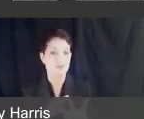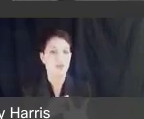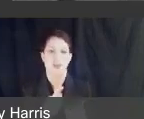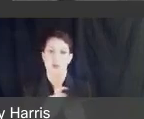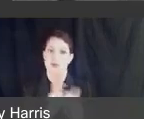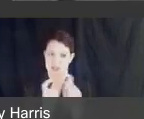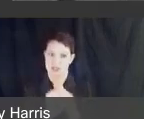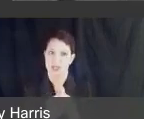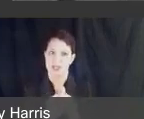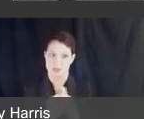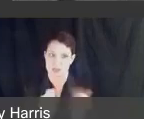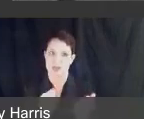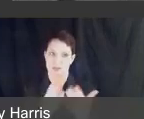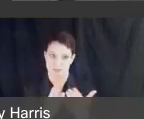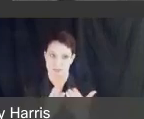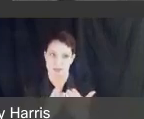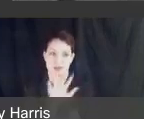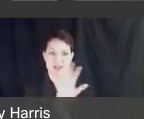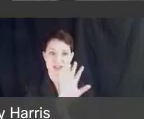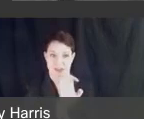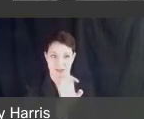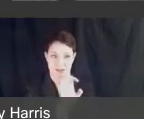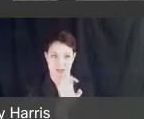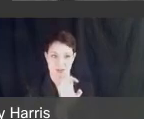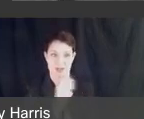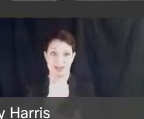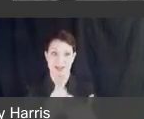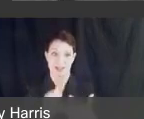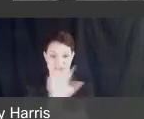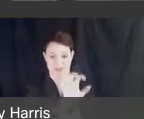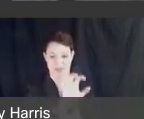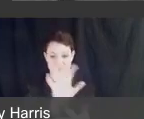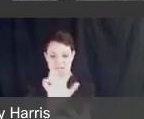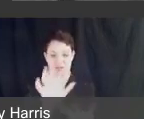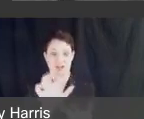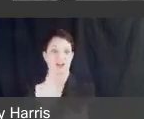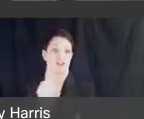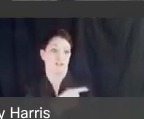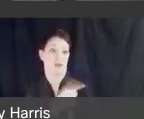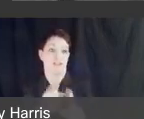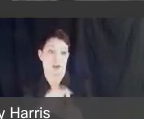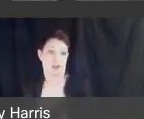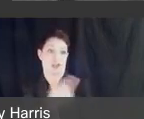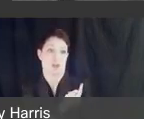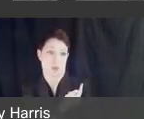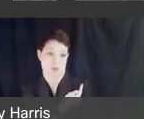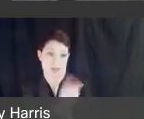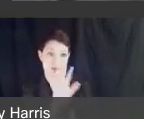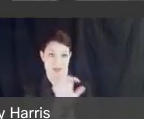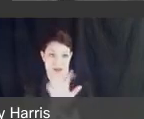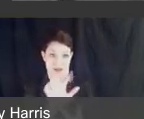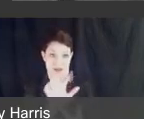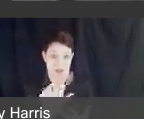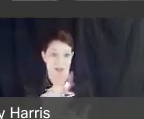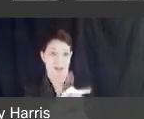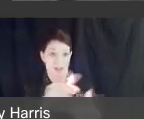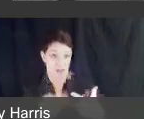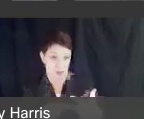that it's 500 at each site of first doses and then all three sites will have capacity for when